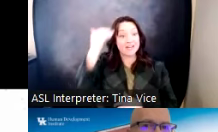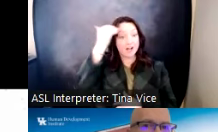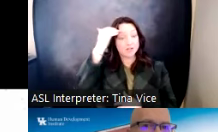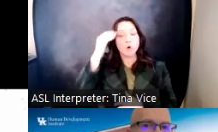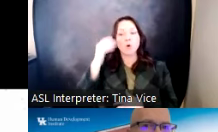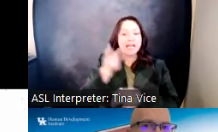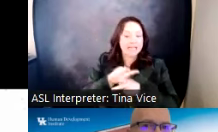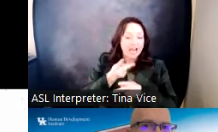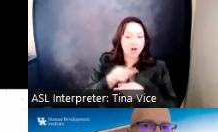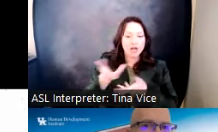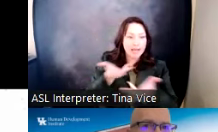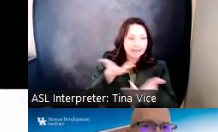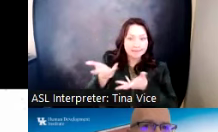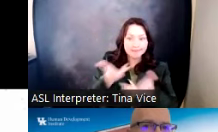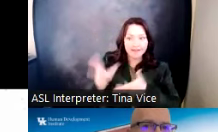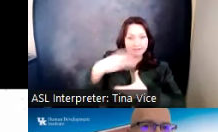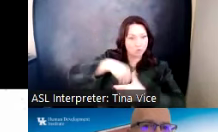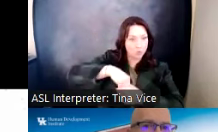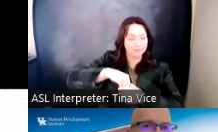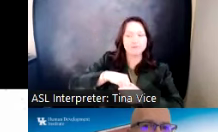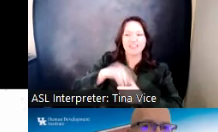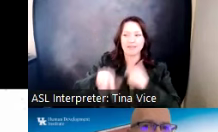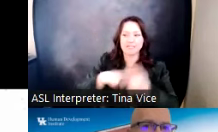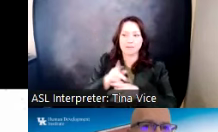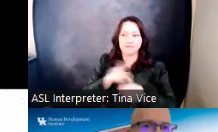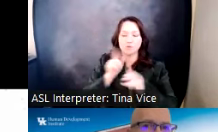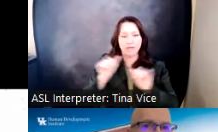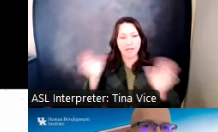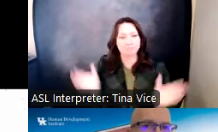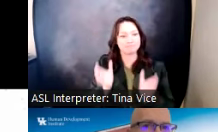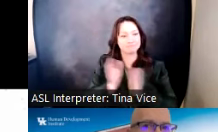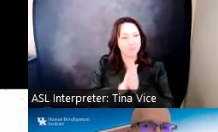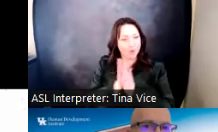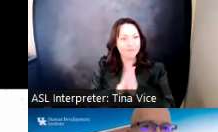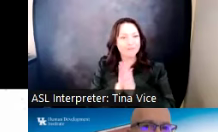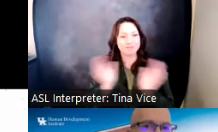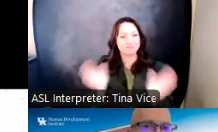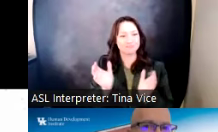going to be the types of professionals that are able to motivate and help to promote activity.